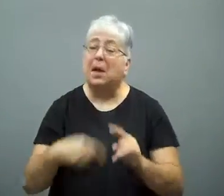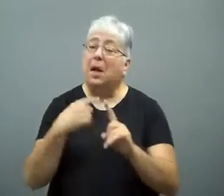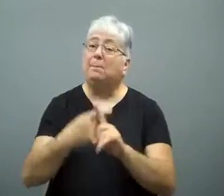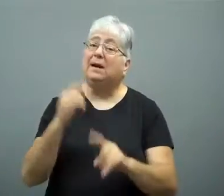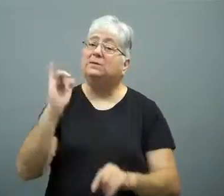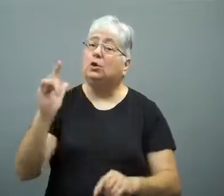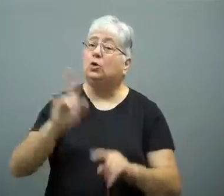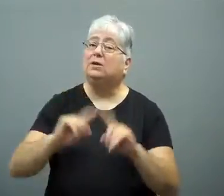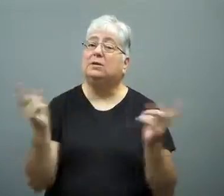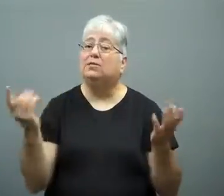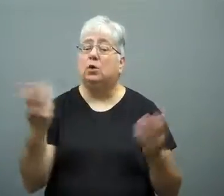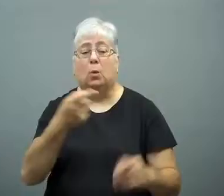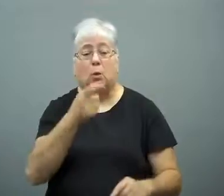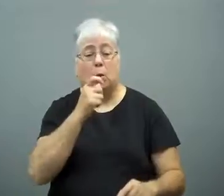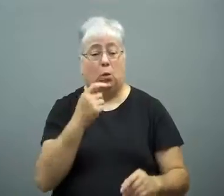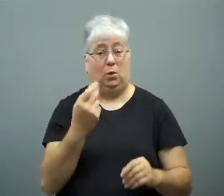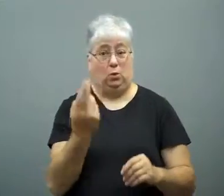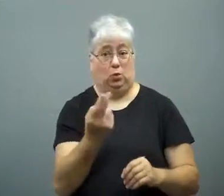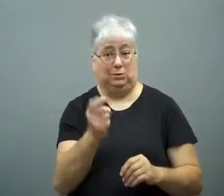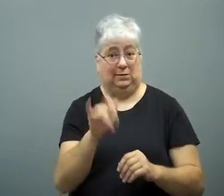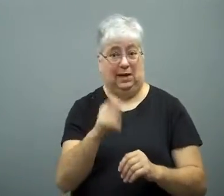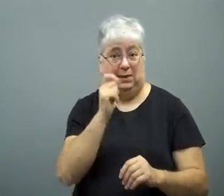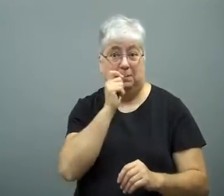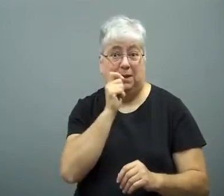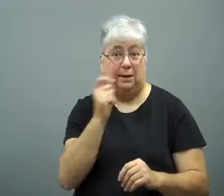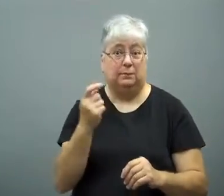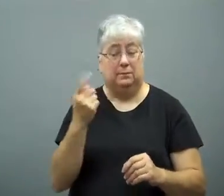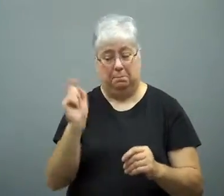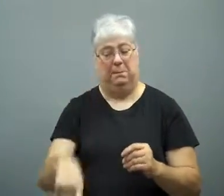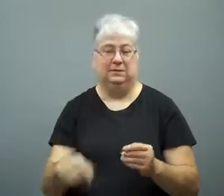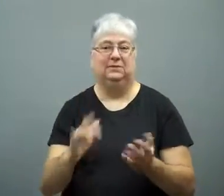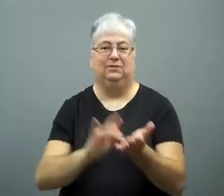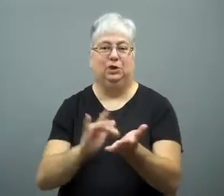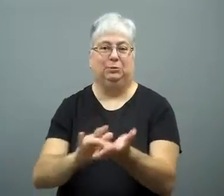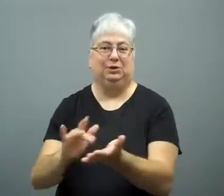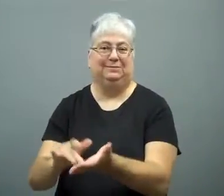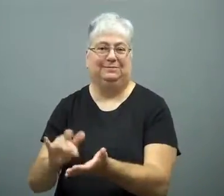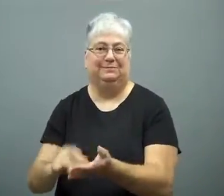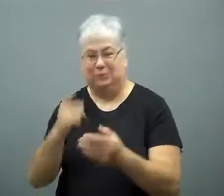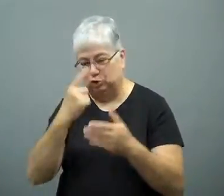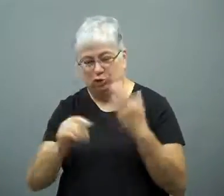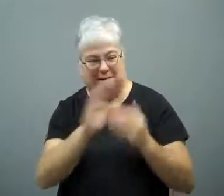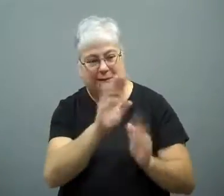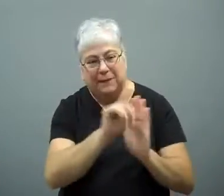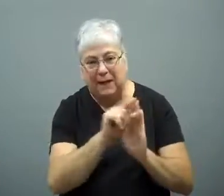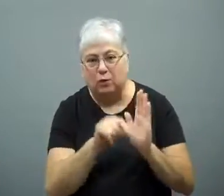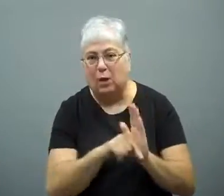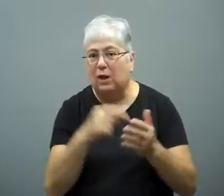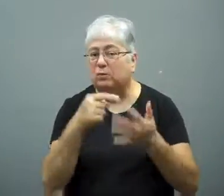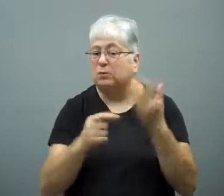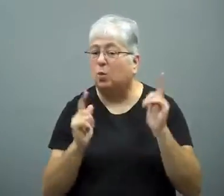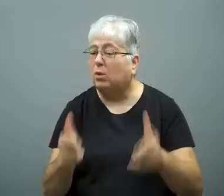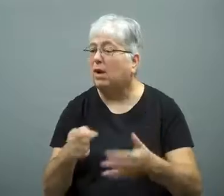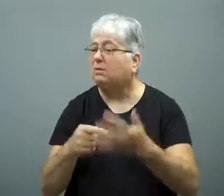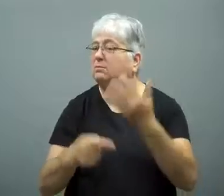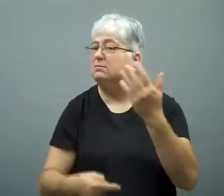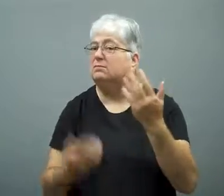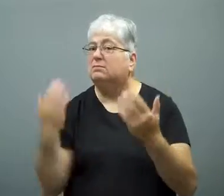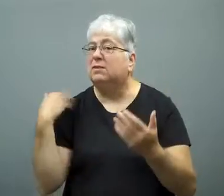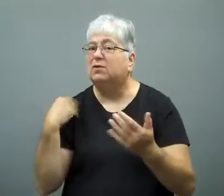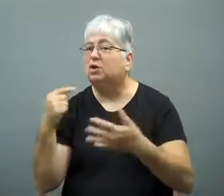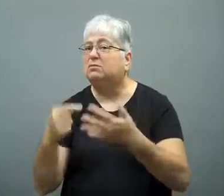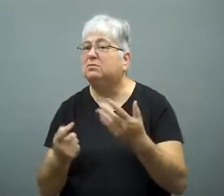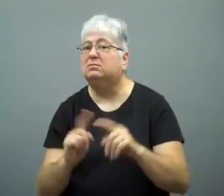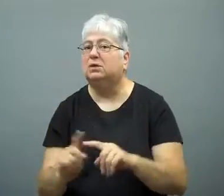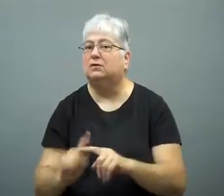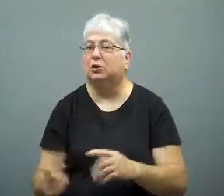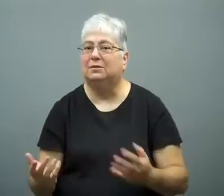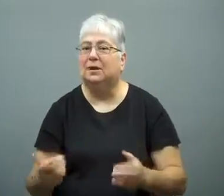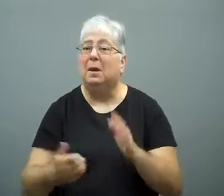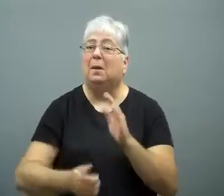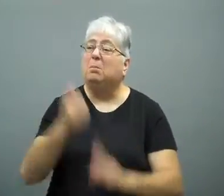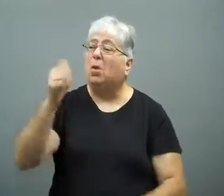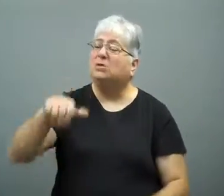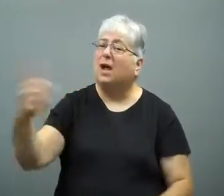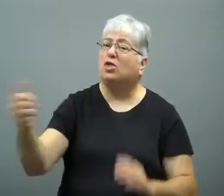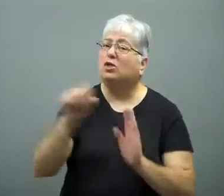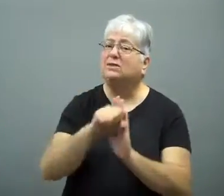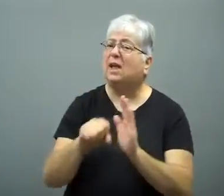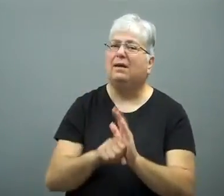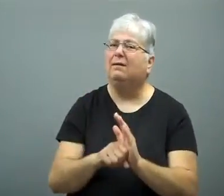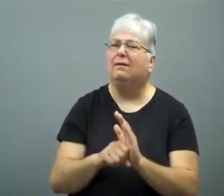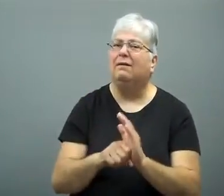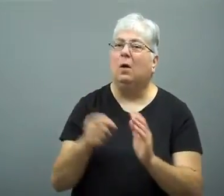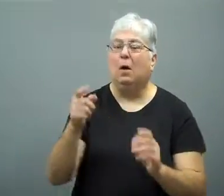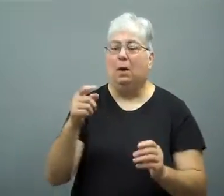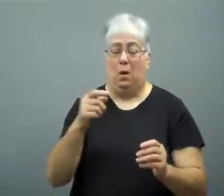Illinois also differs in that patients using marijuana must be fingerprinted